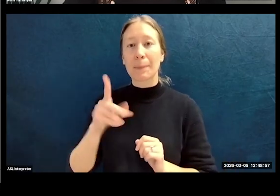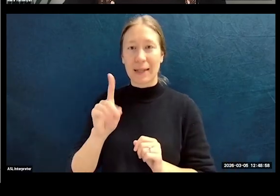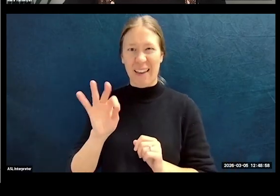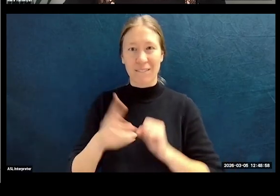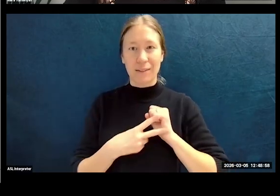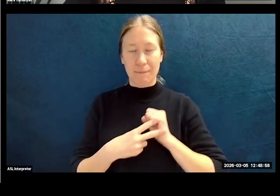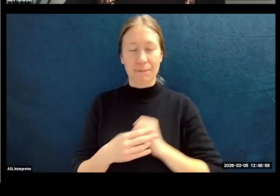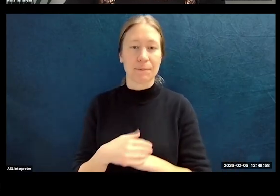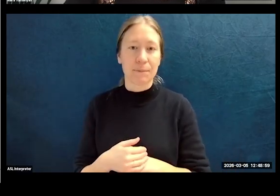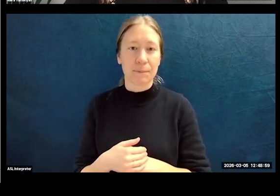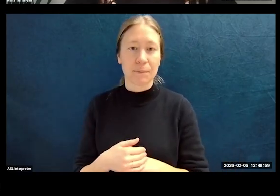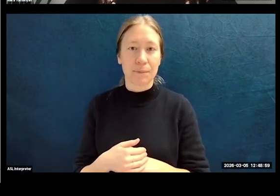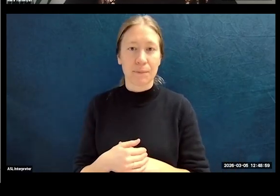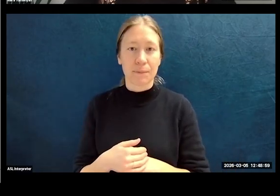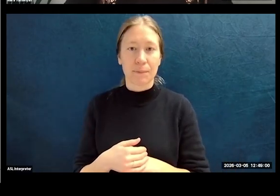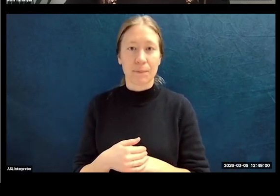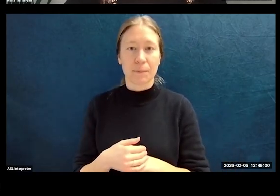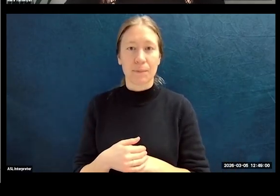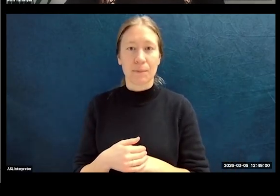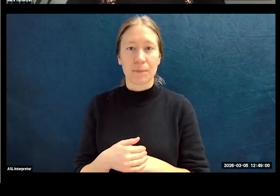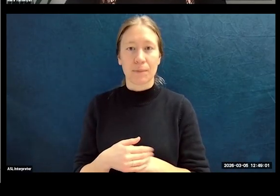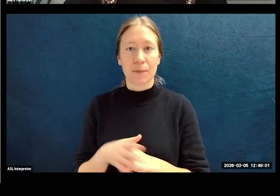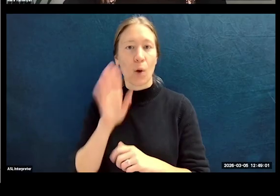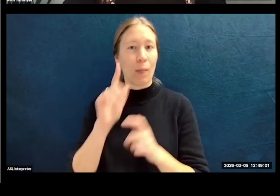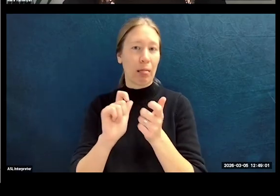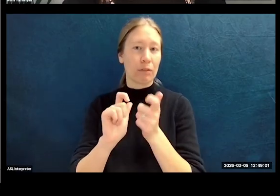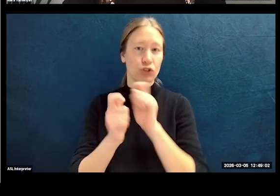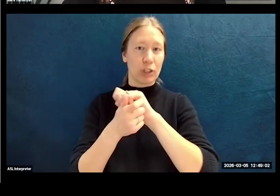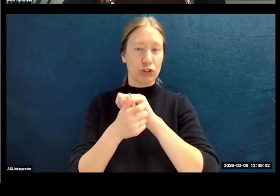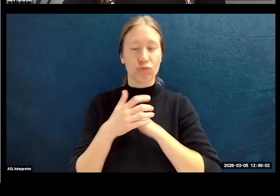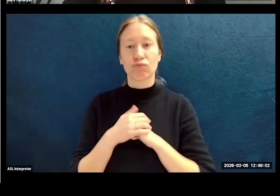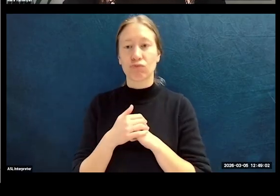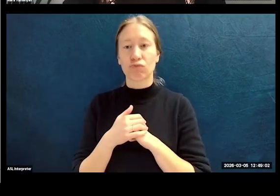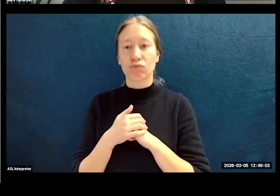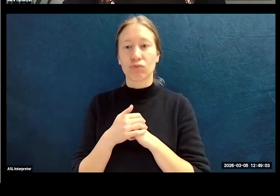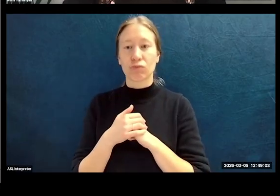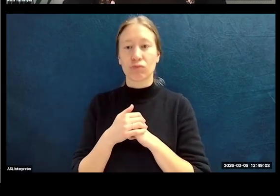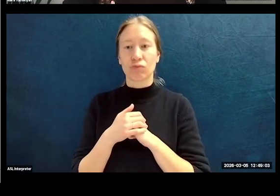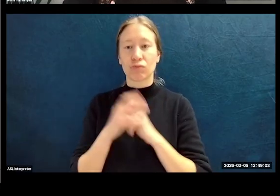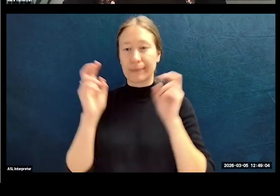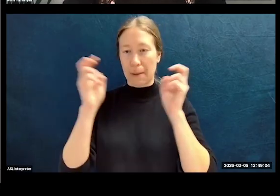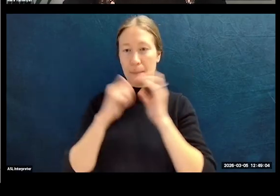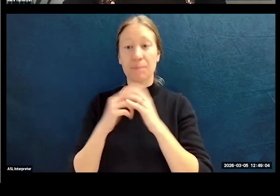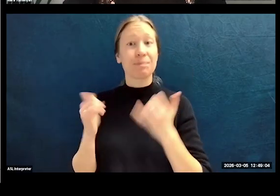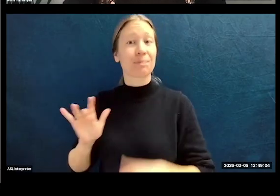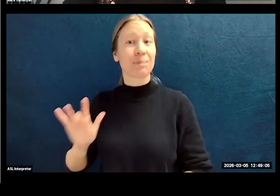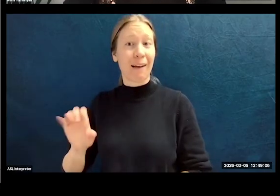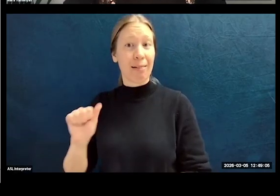and then I'll just do this and then save it as PDF.